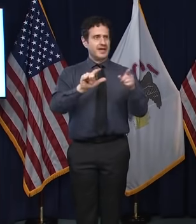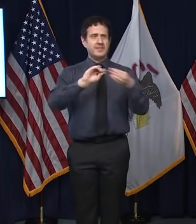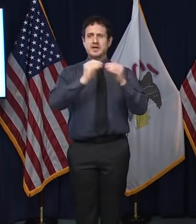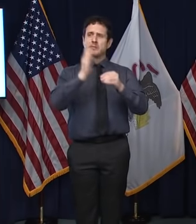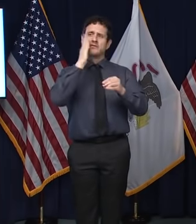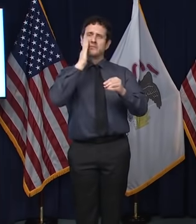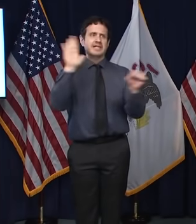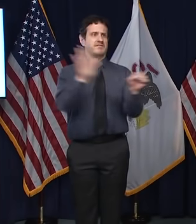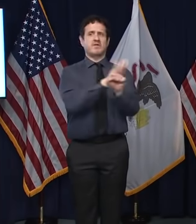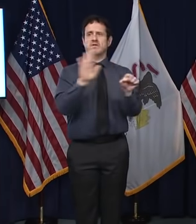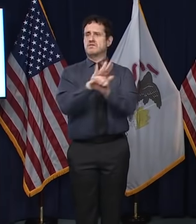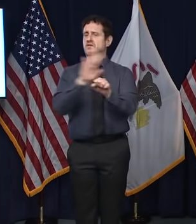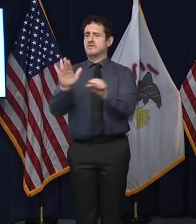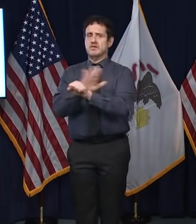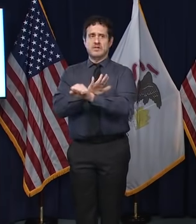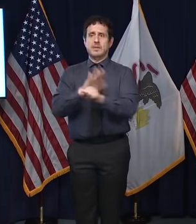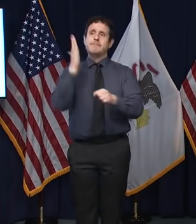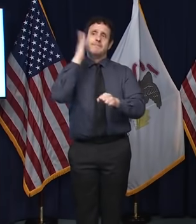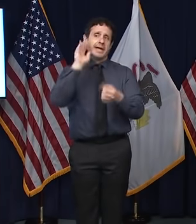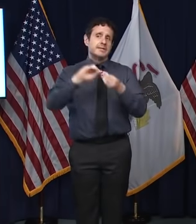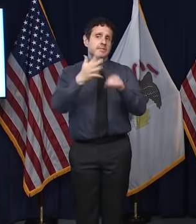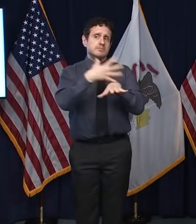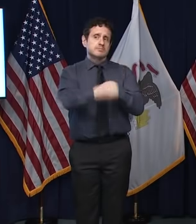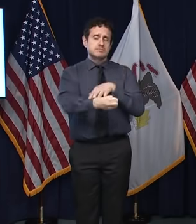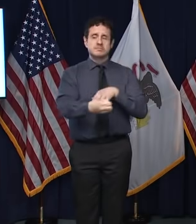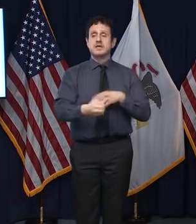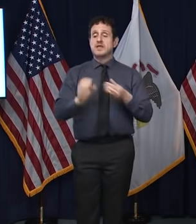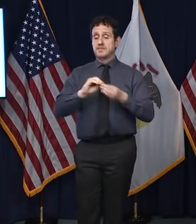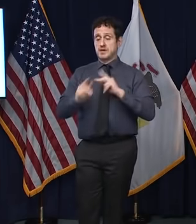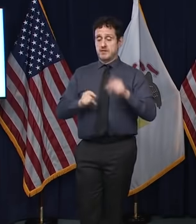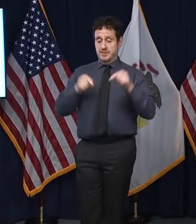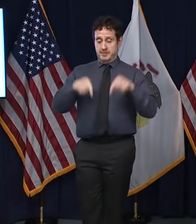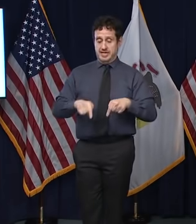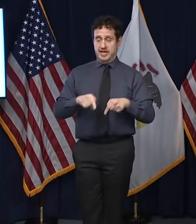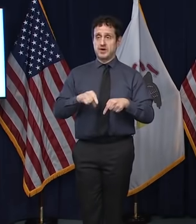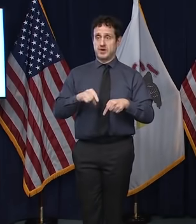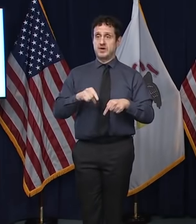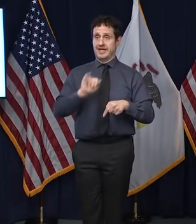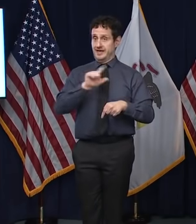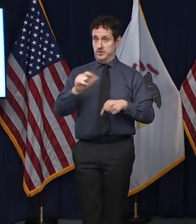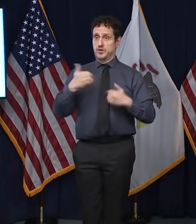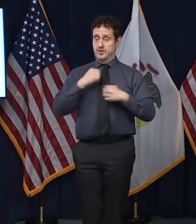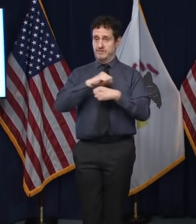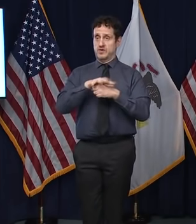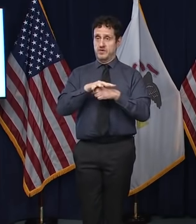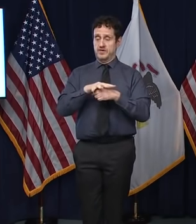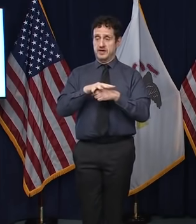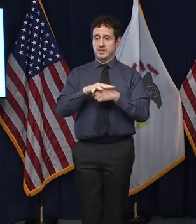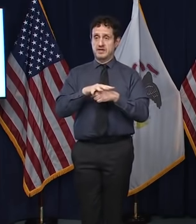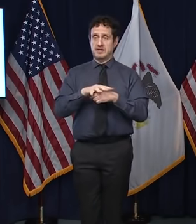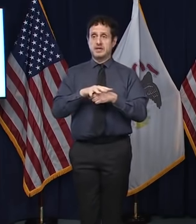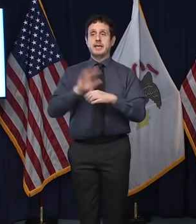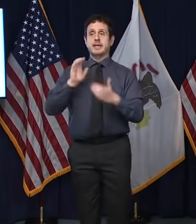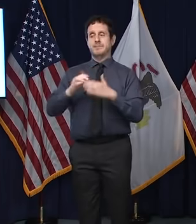the state are reaching capacity as well. The number of people